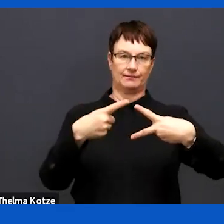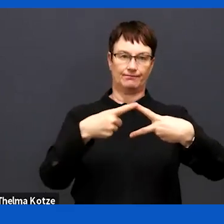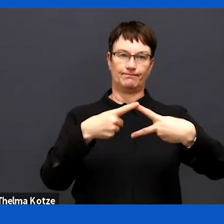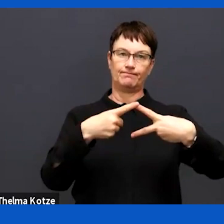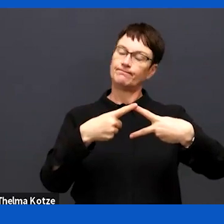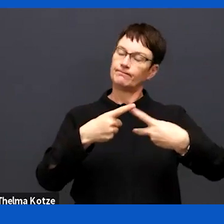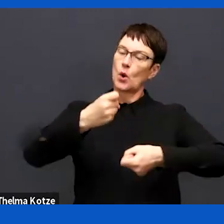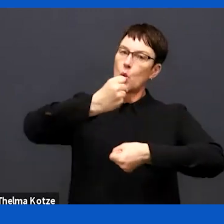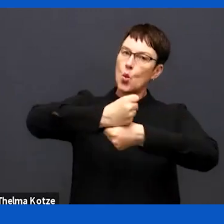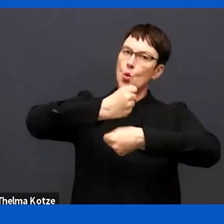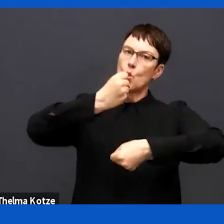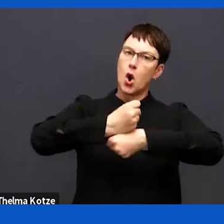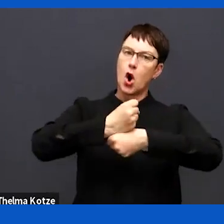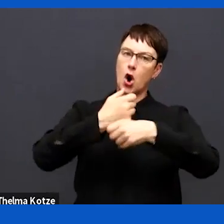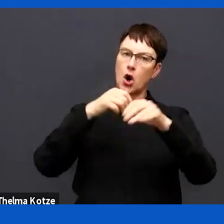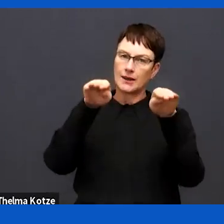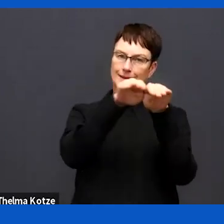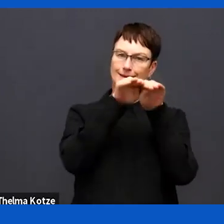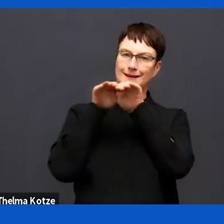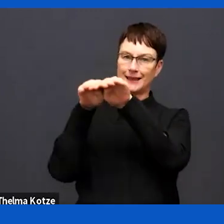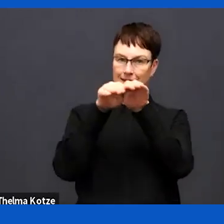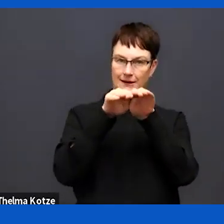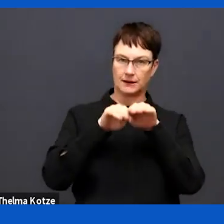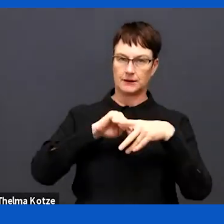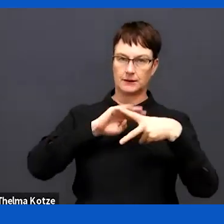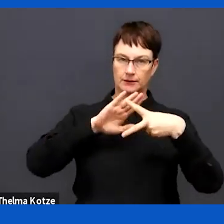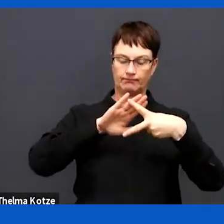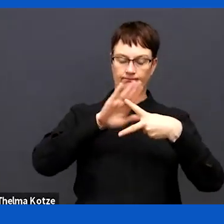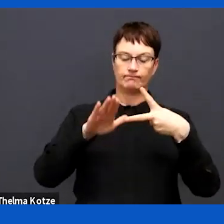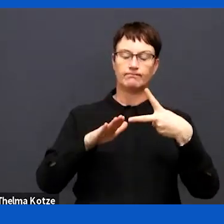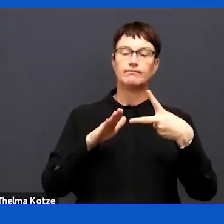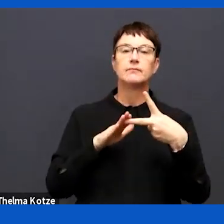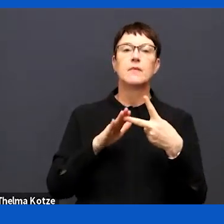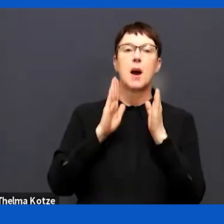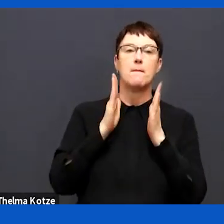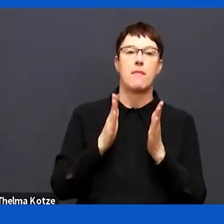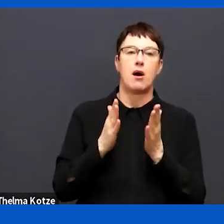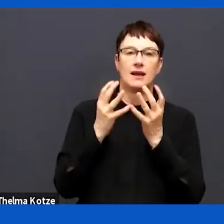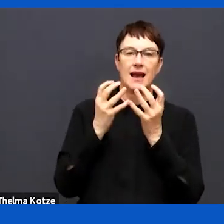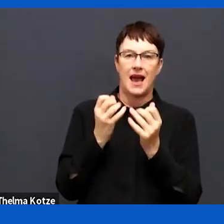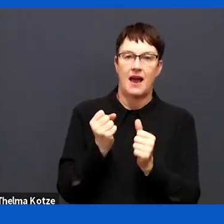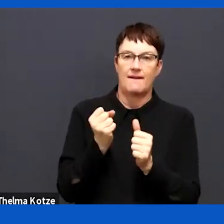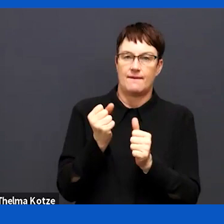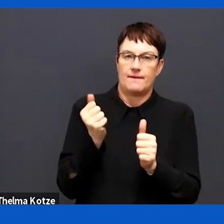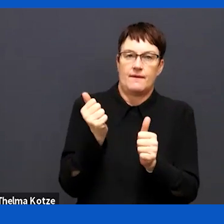places where I have a slightly different view. People need to have access to those assistive